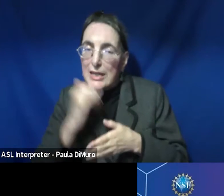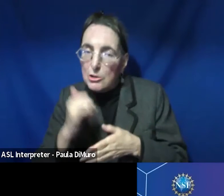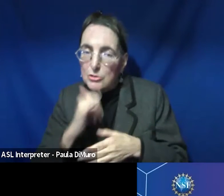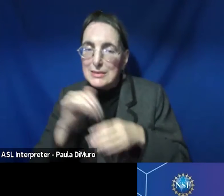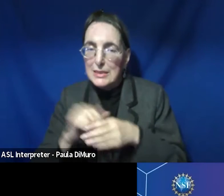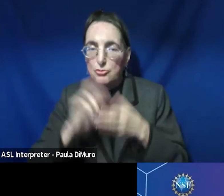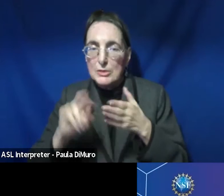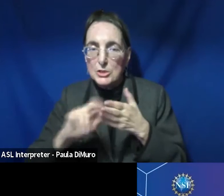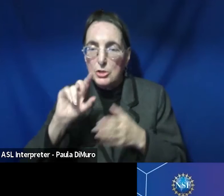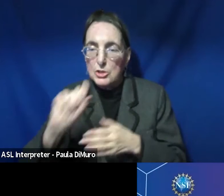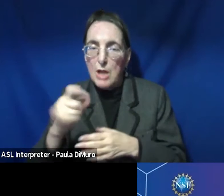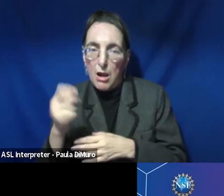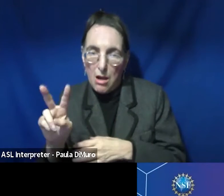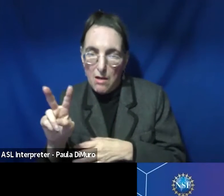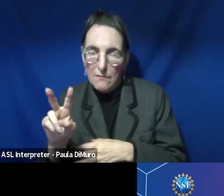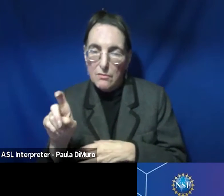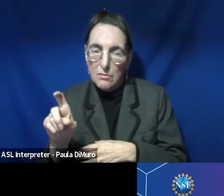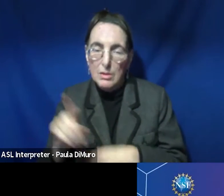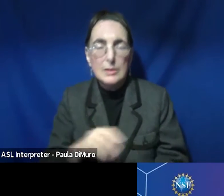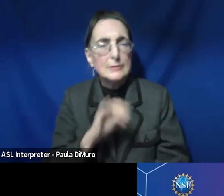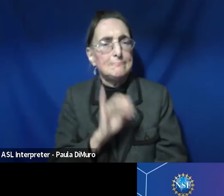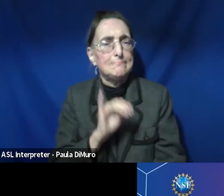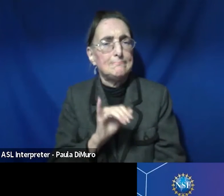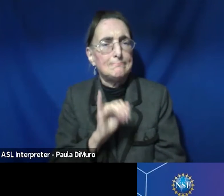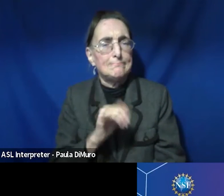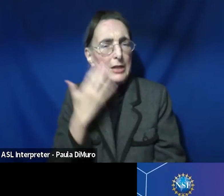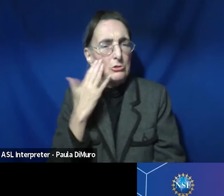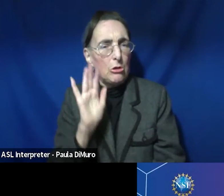Stephanie Yee: Hmm. I actually don't know that question right off the top of my head.